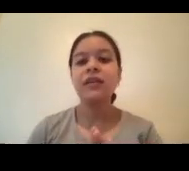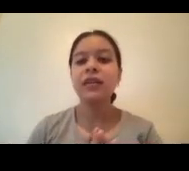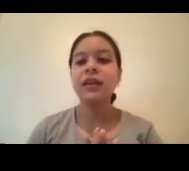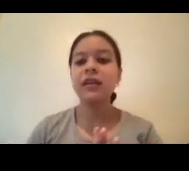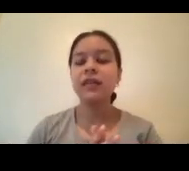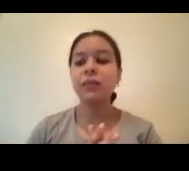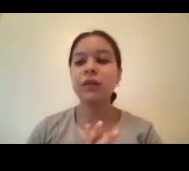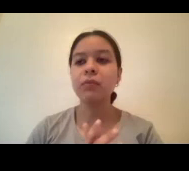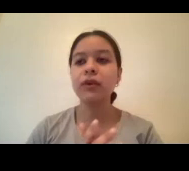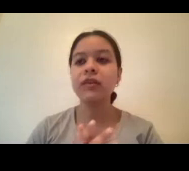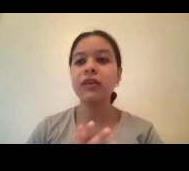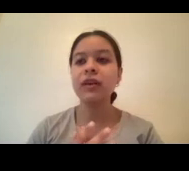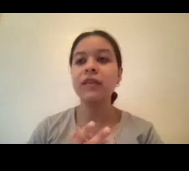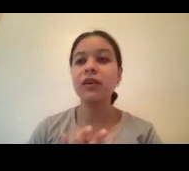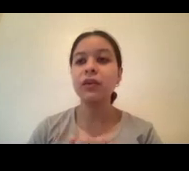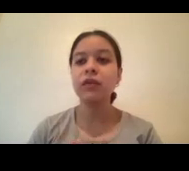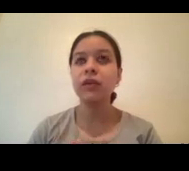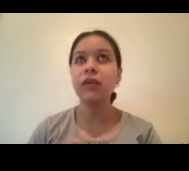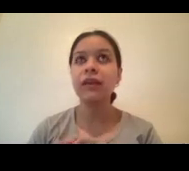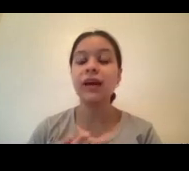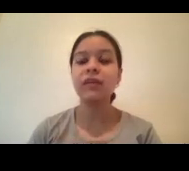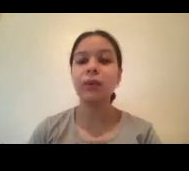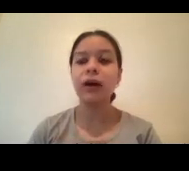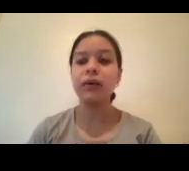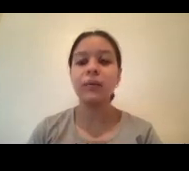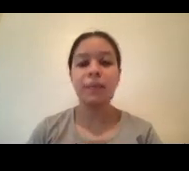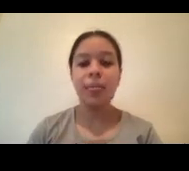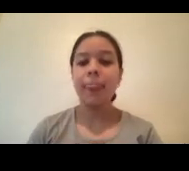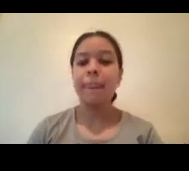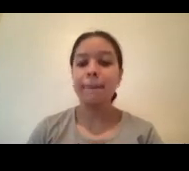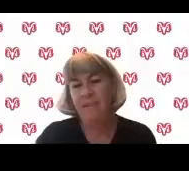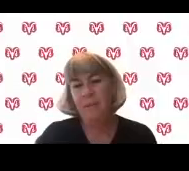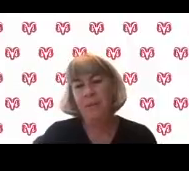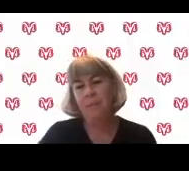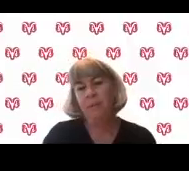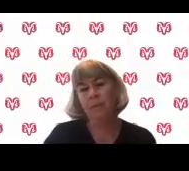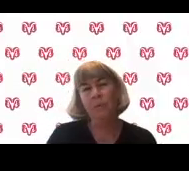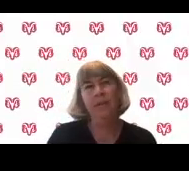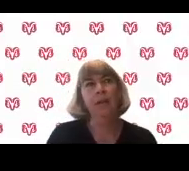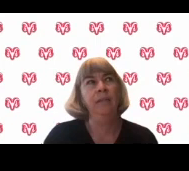So I think it's really important to consider those things as well. I think you bring up a really good point, Natalie.